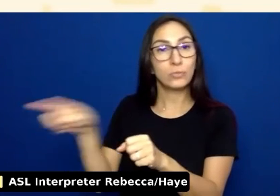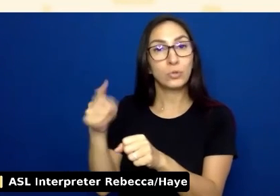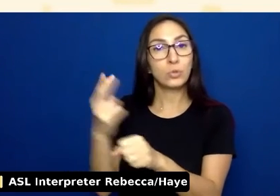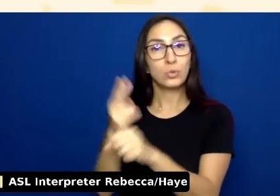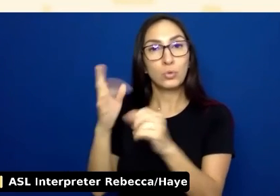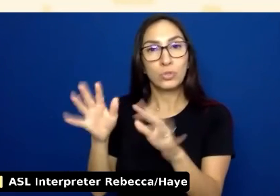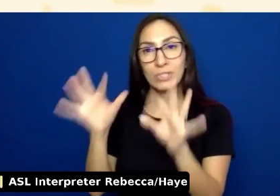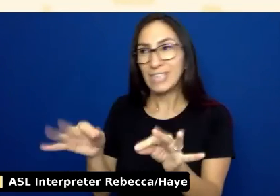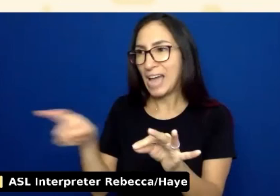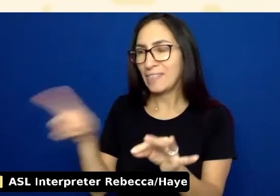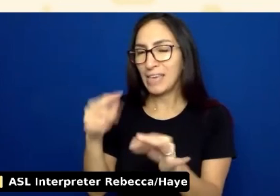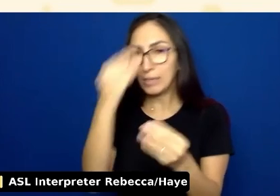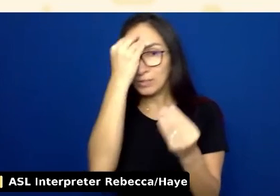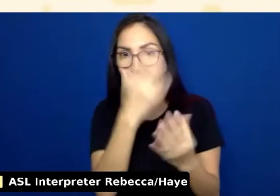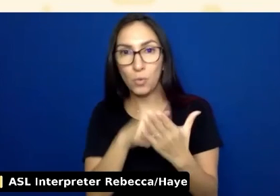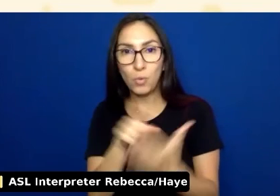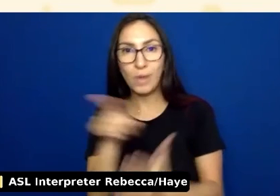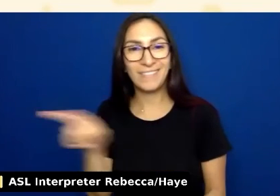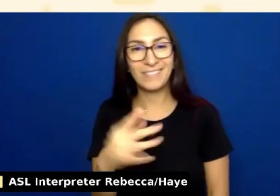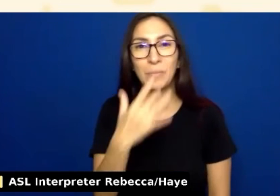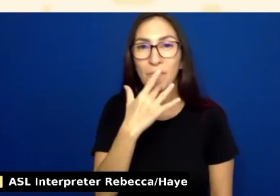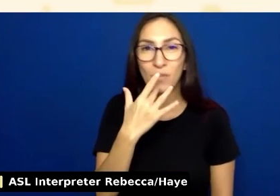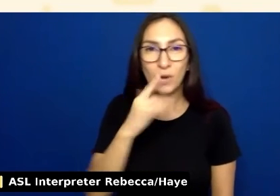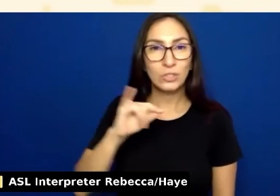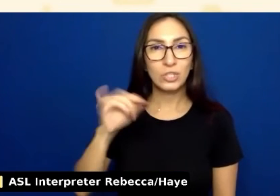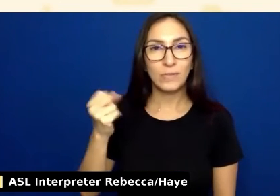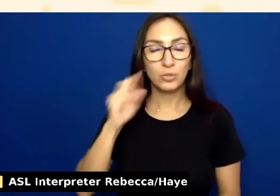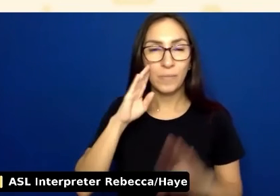the JavaScript focus ring or the default focus visibility.